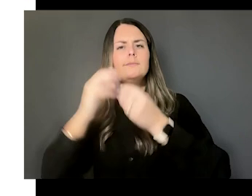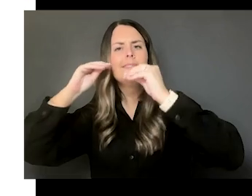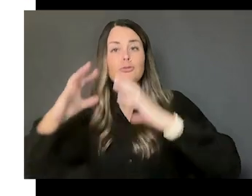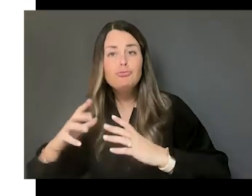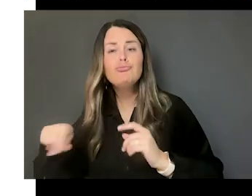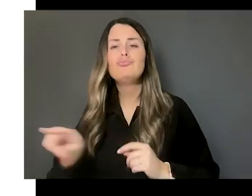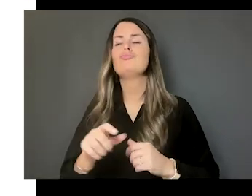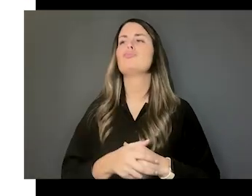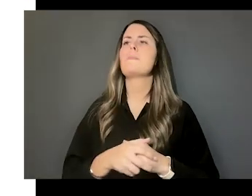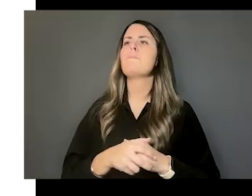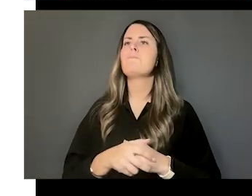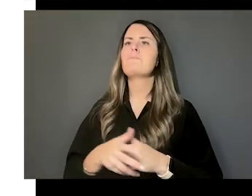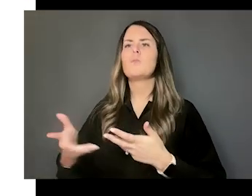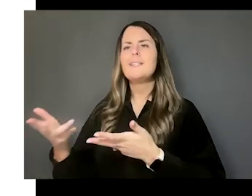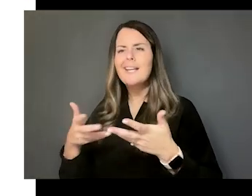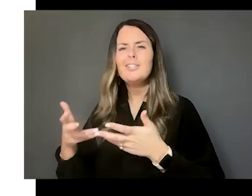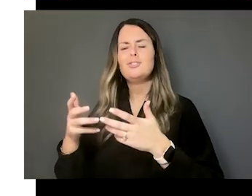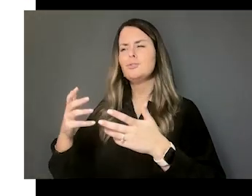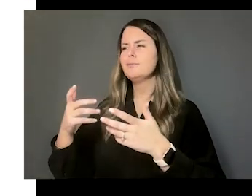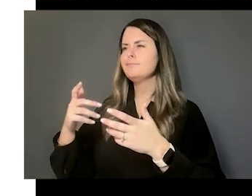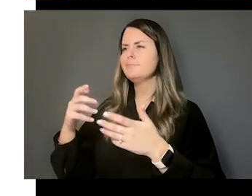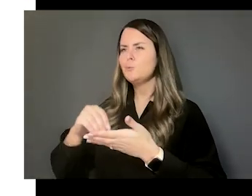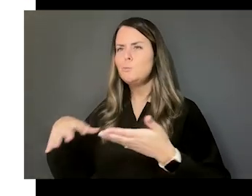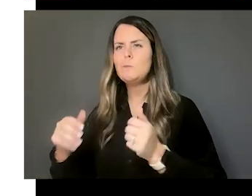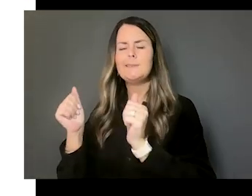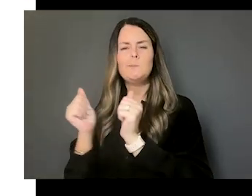in engaging students in coherent mathematics across the board.